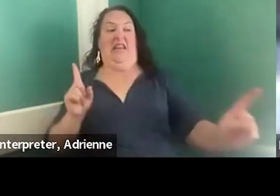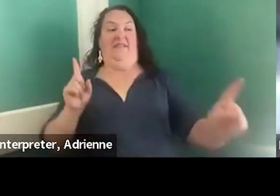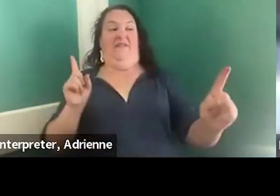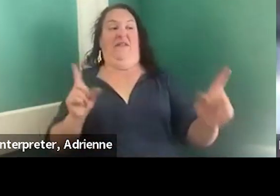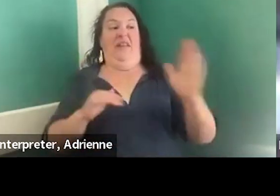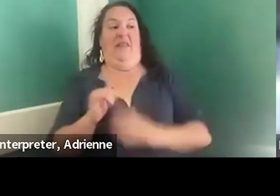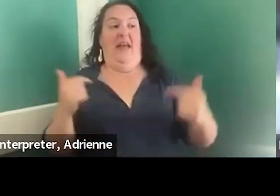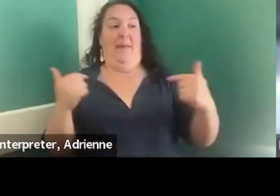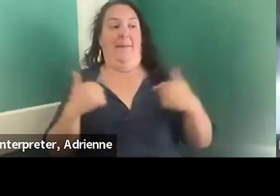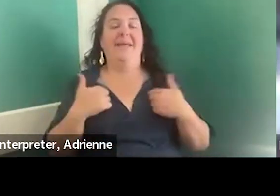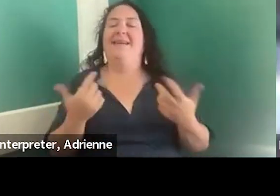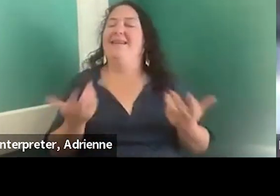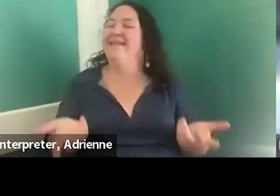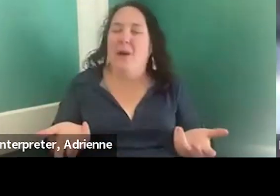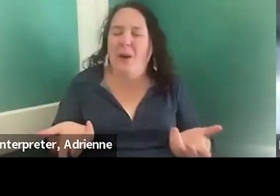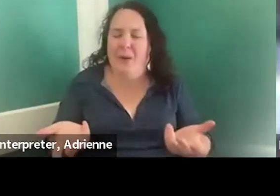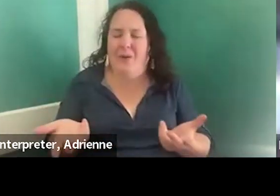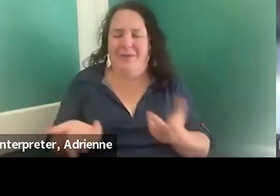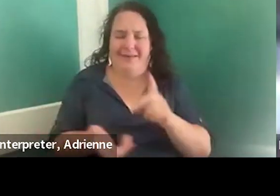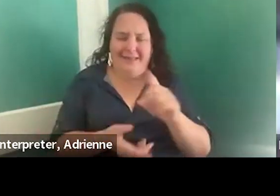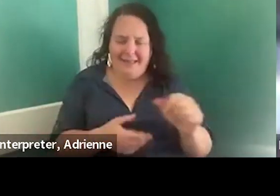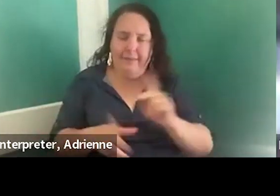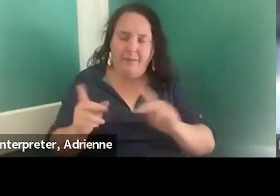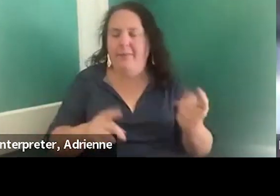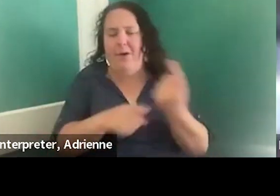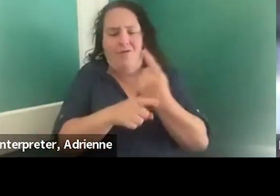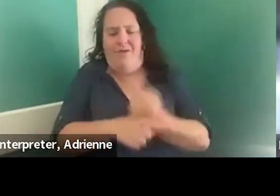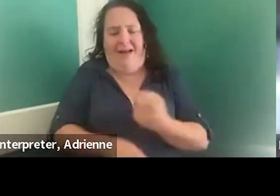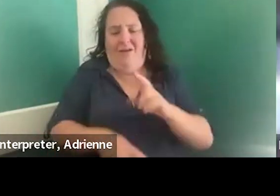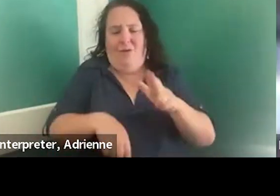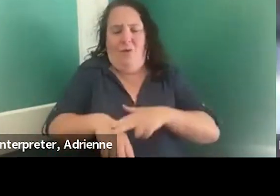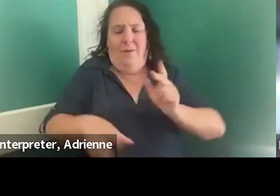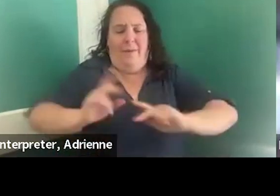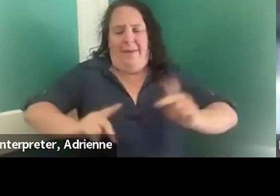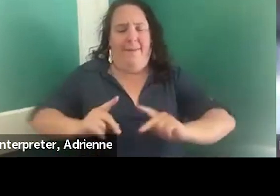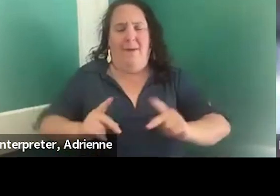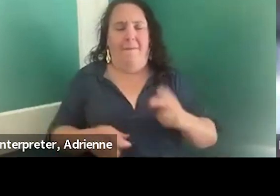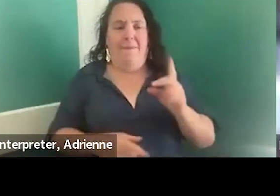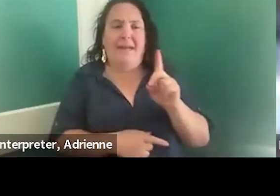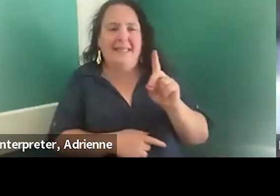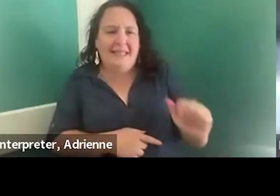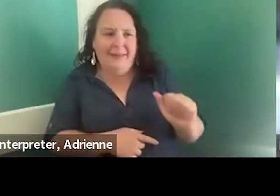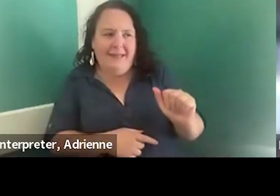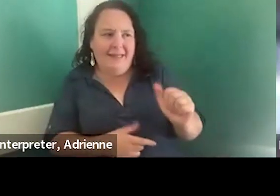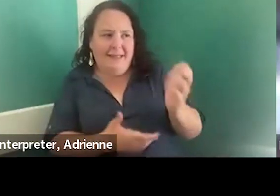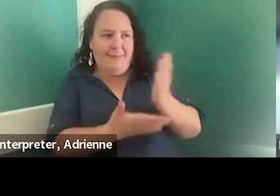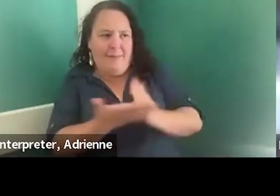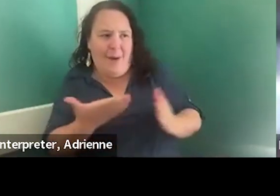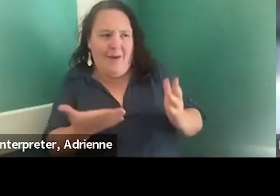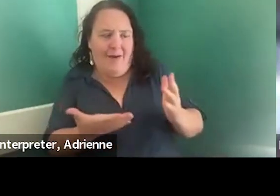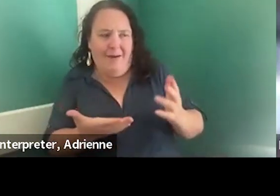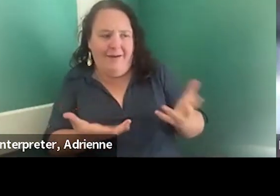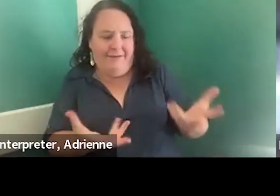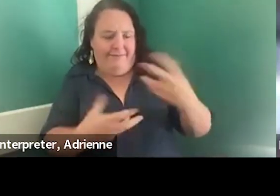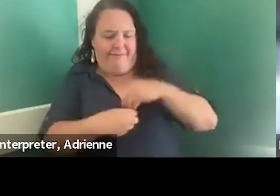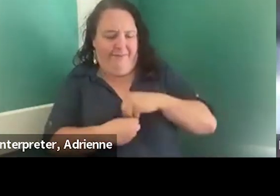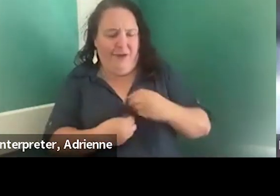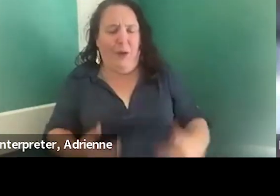Disability is a natural part of human existence. And I think a lot of times, people go in with a mindset